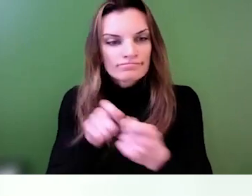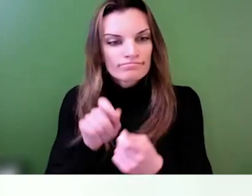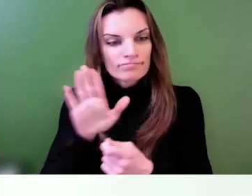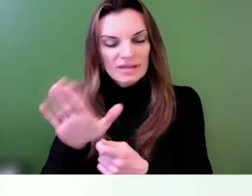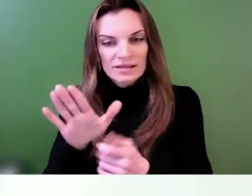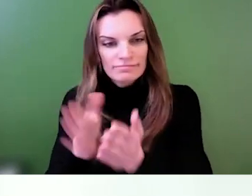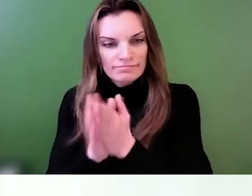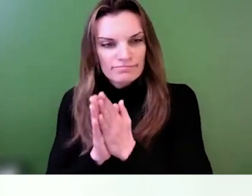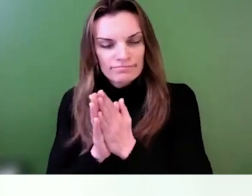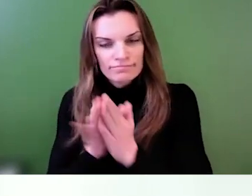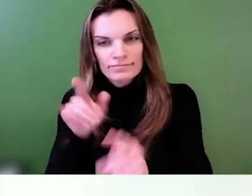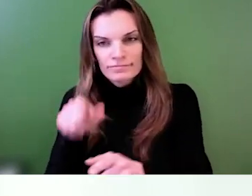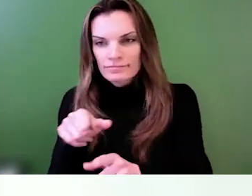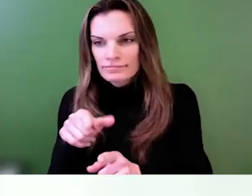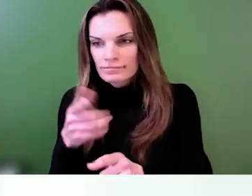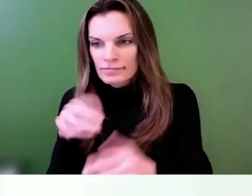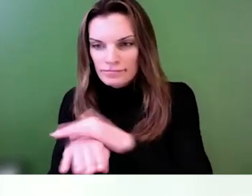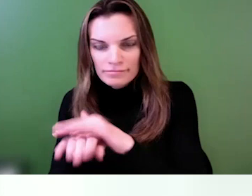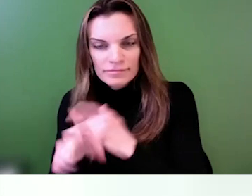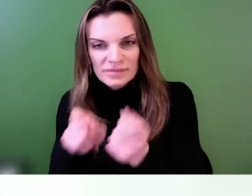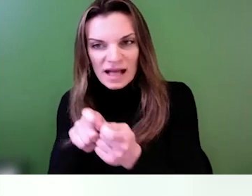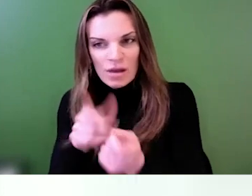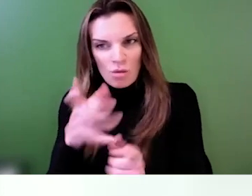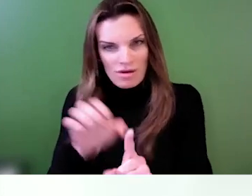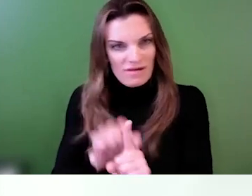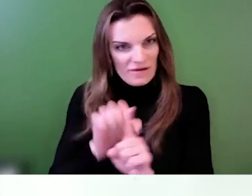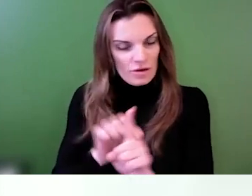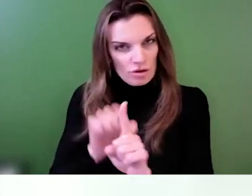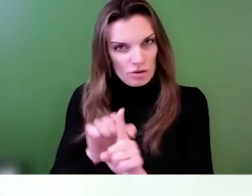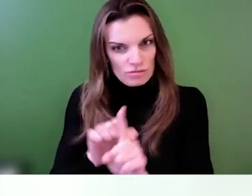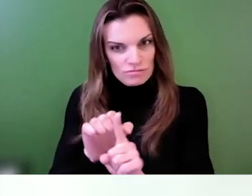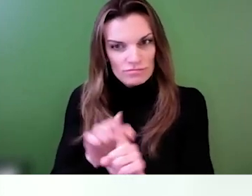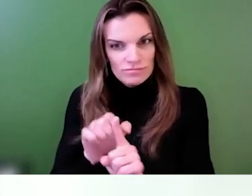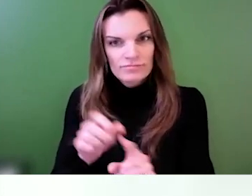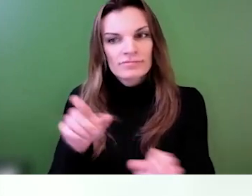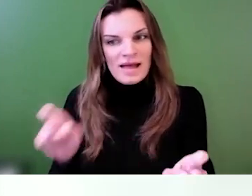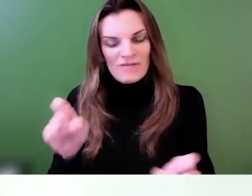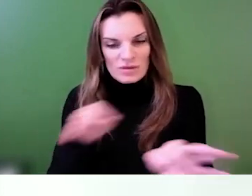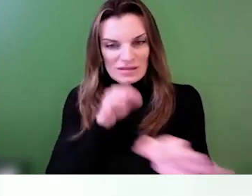use of the elevator. And how those two things are connected. So Johnny needs to use the